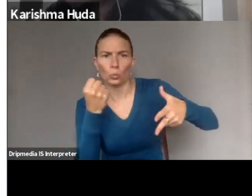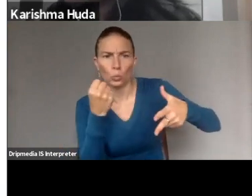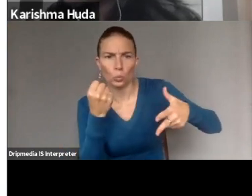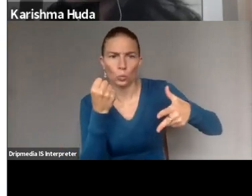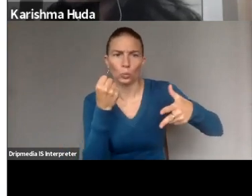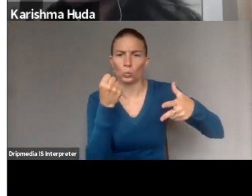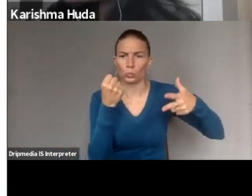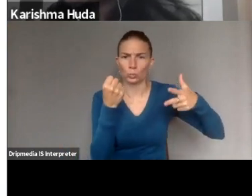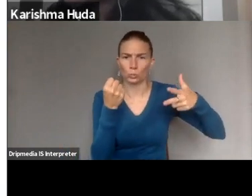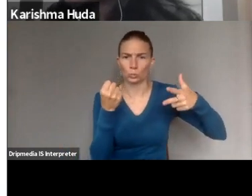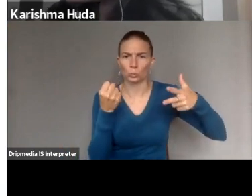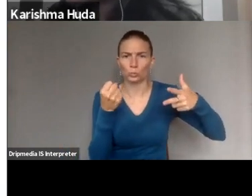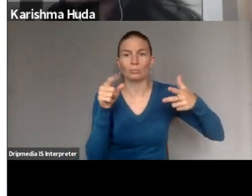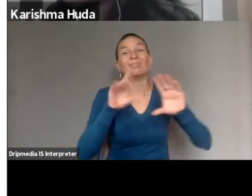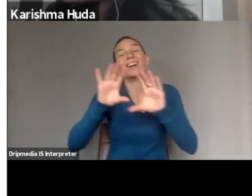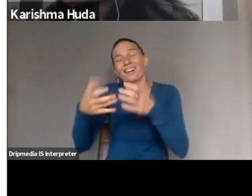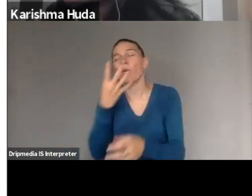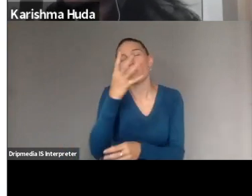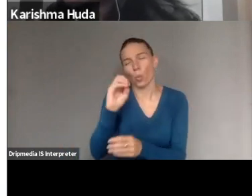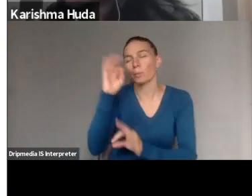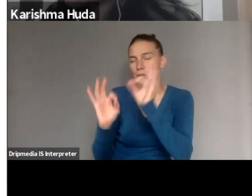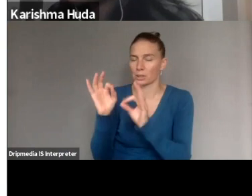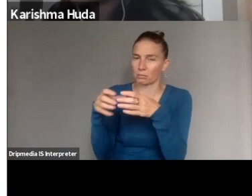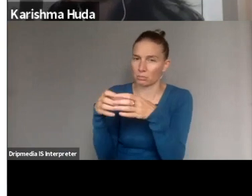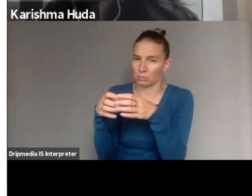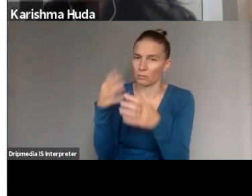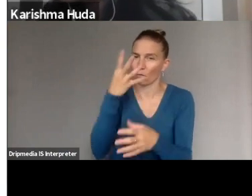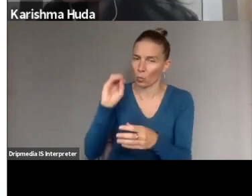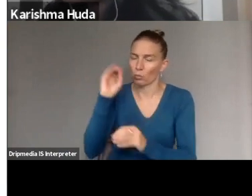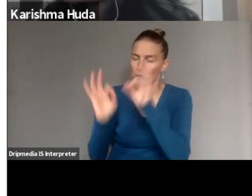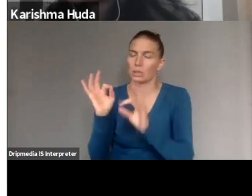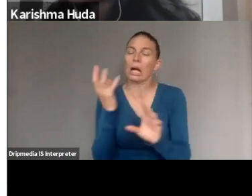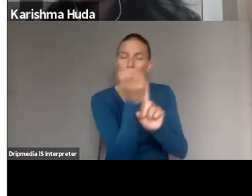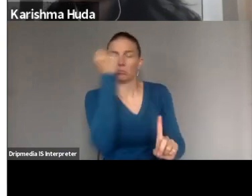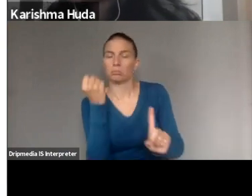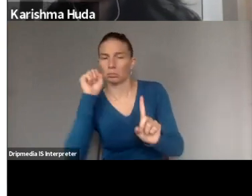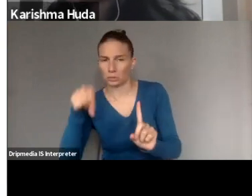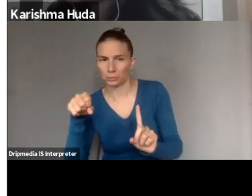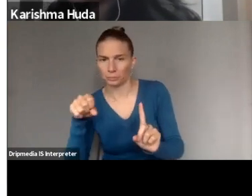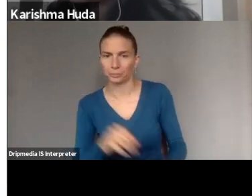And we saw that the electricity subsidy had the greatest coverage of people with disabilities.